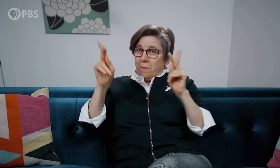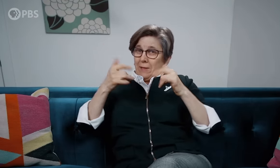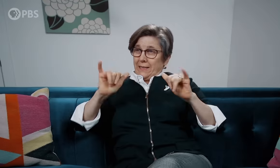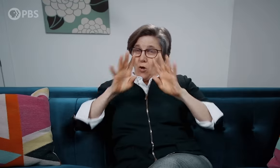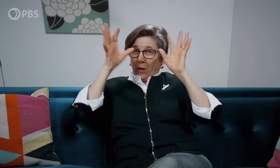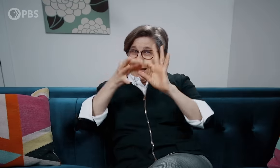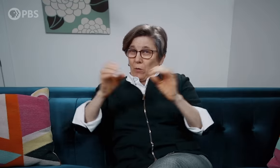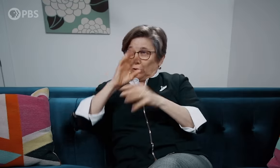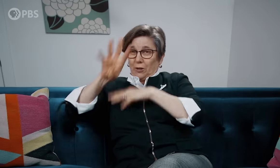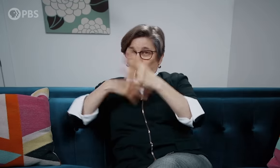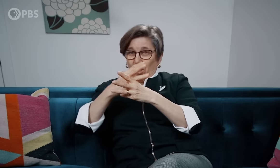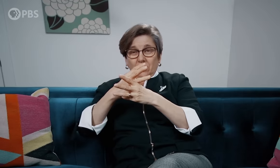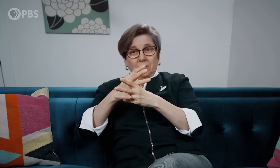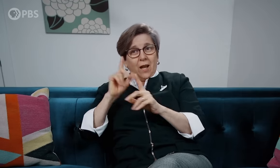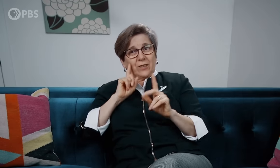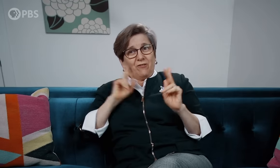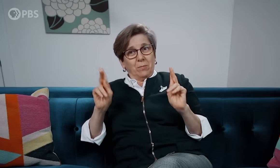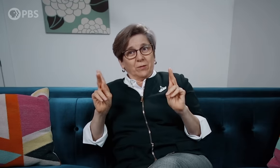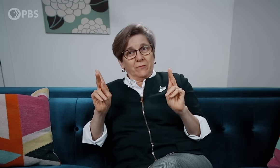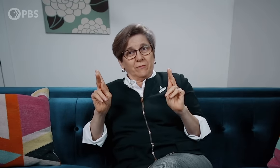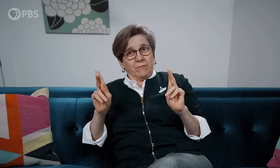The only people who are still creating languages in the world are Deaf people.